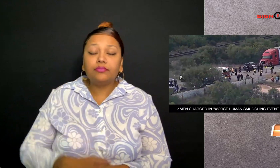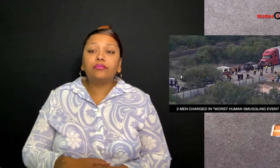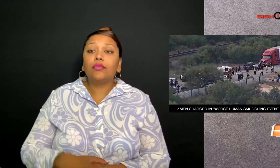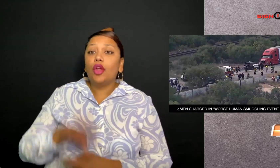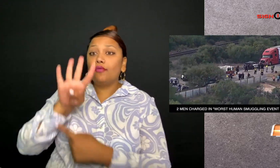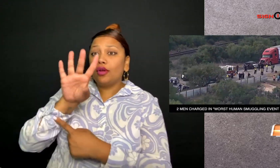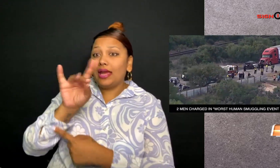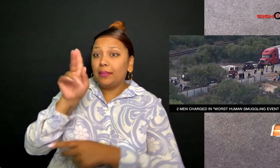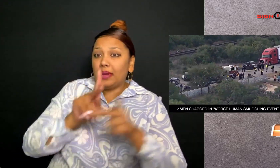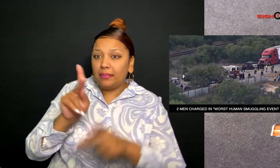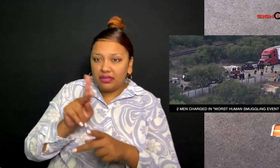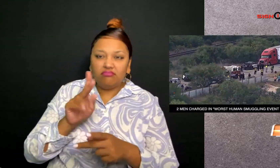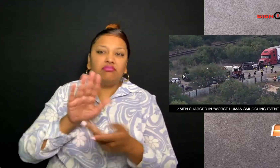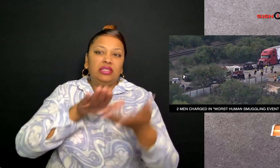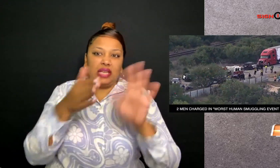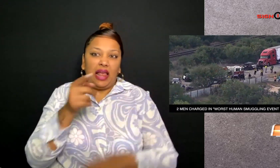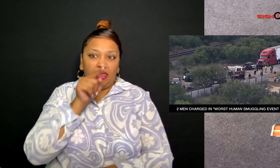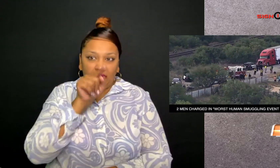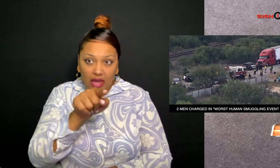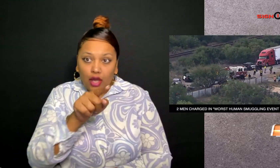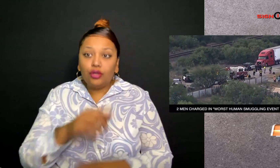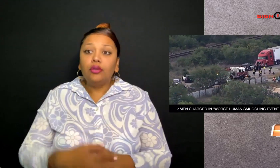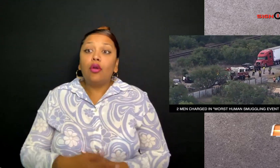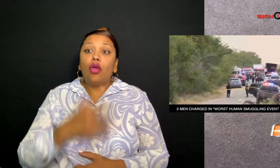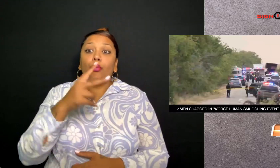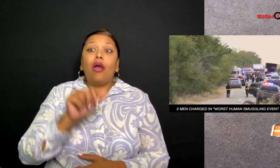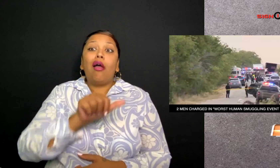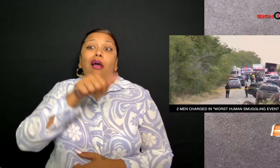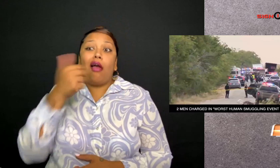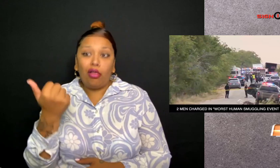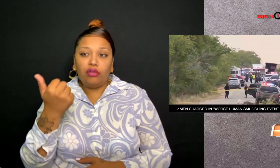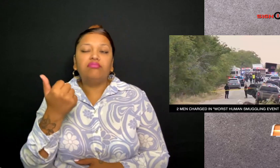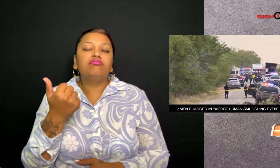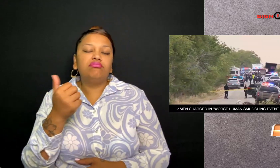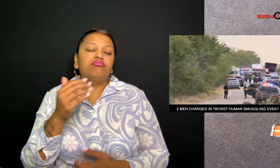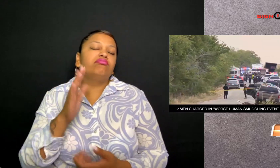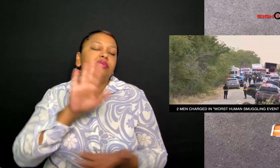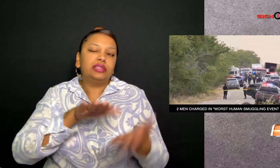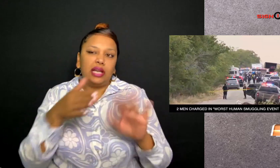when the doors were opened authorities discovered the gruesome scene officials say the migrants